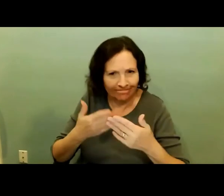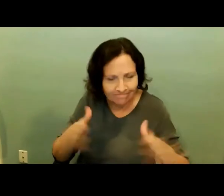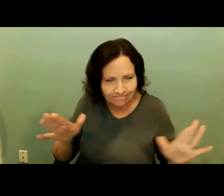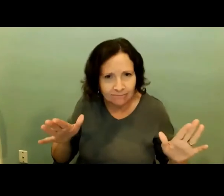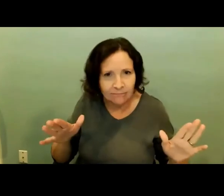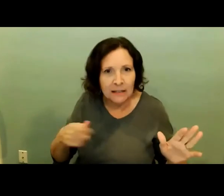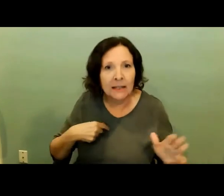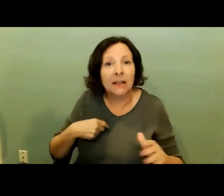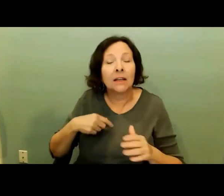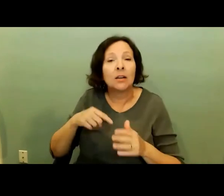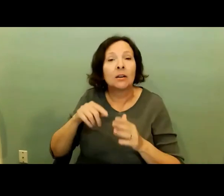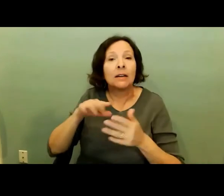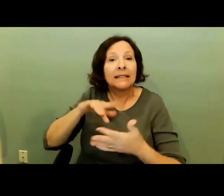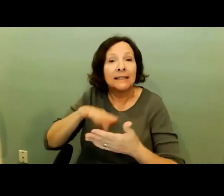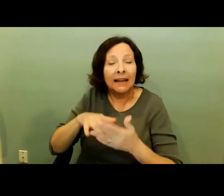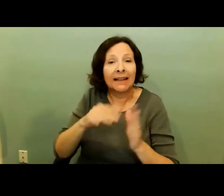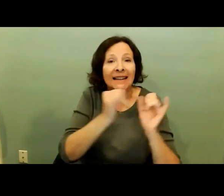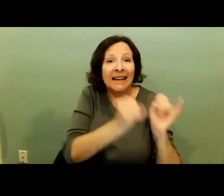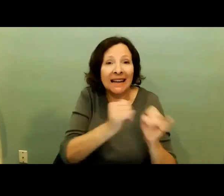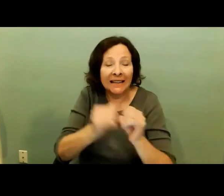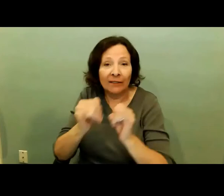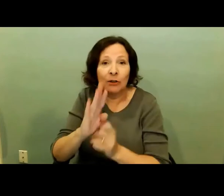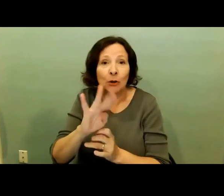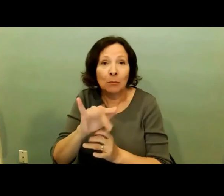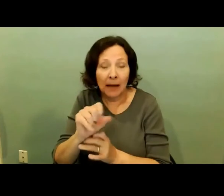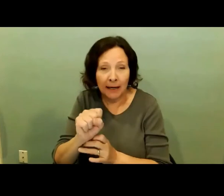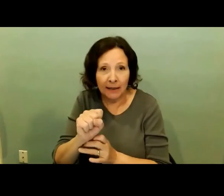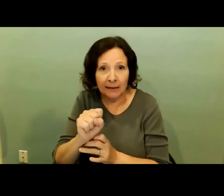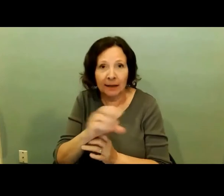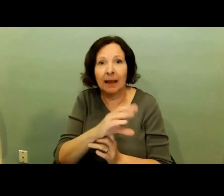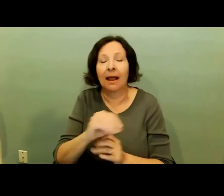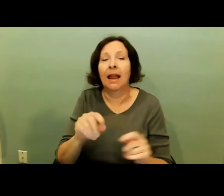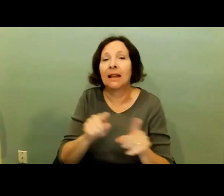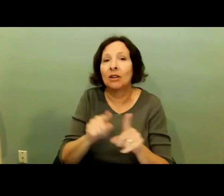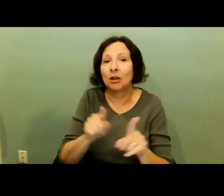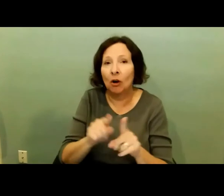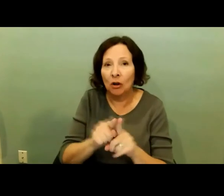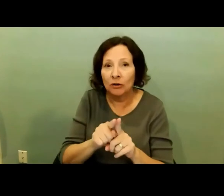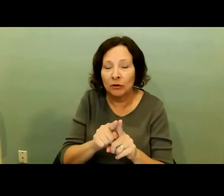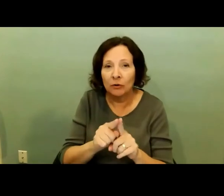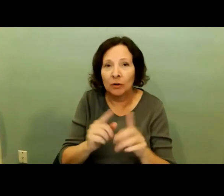more links with contentious and contextual forms of systemic racism, macro and micro